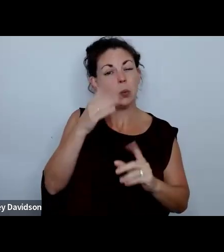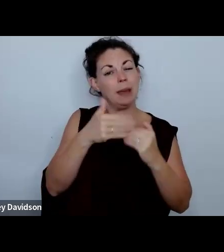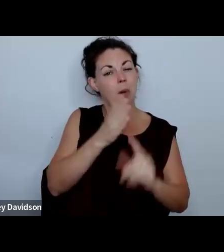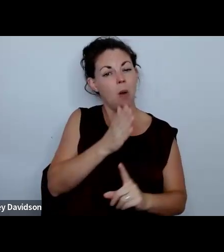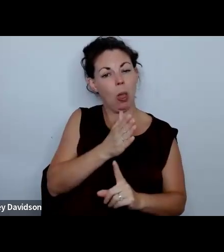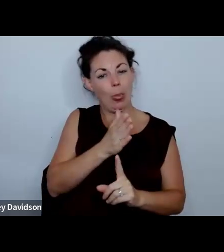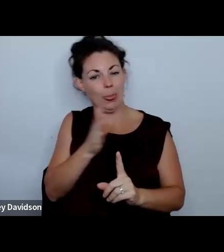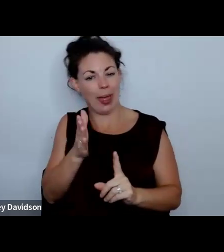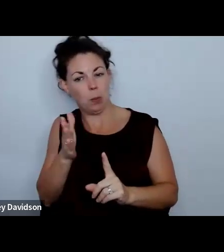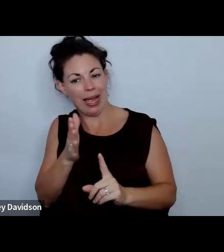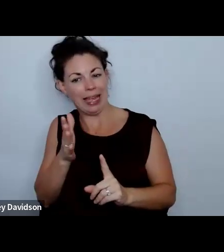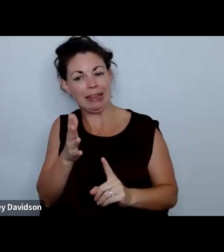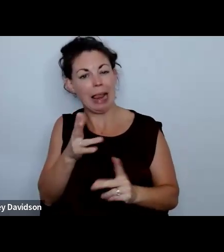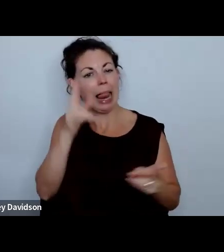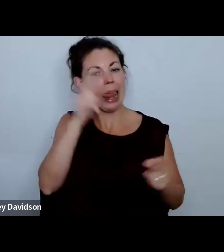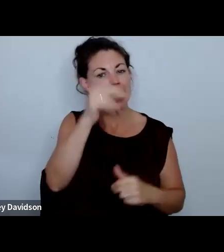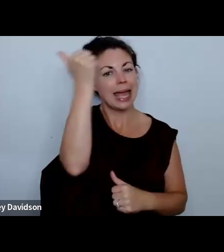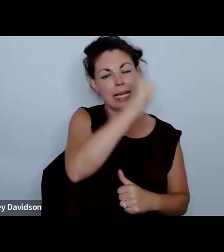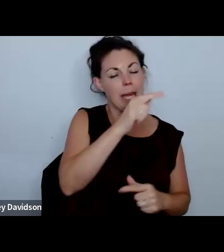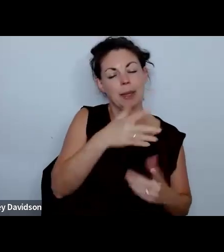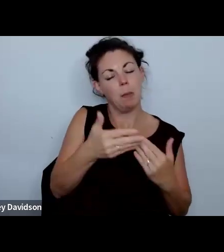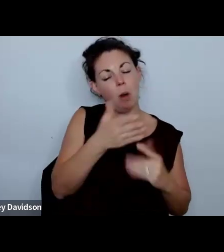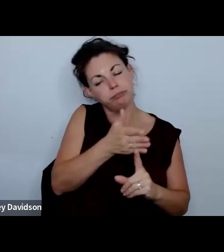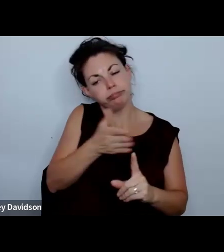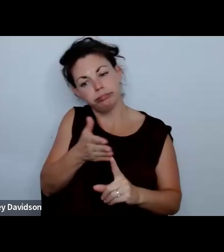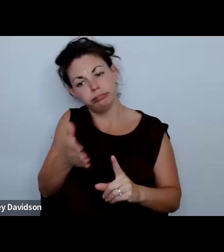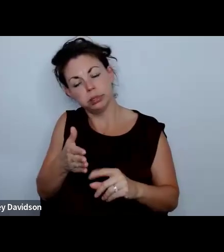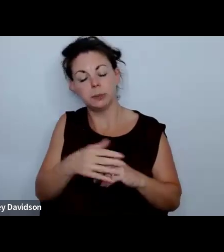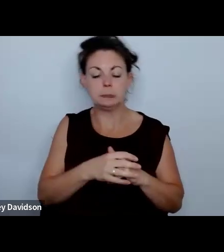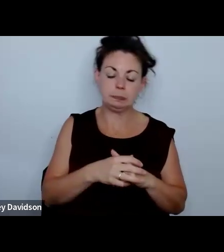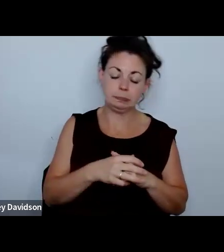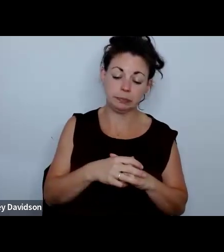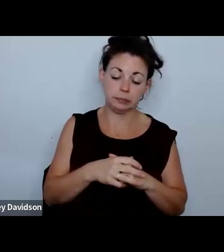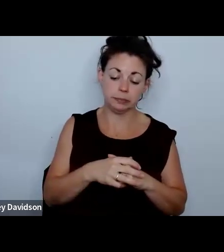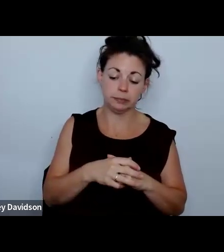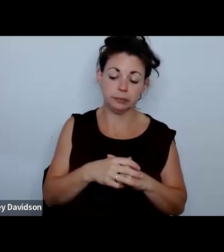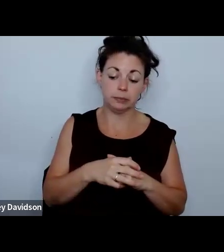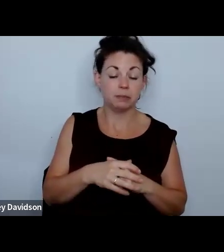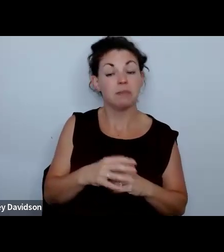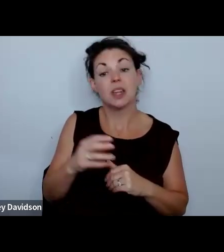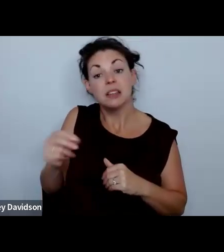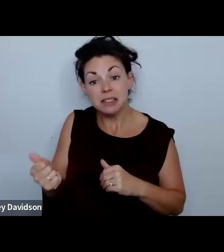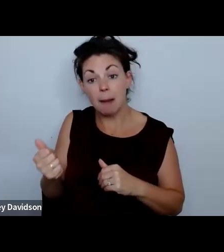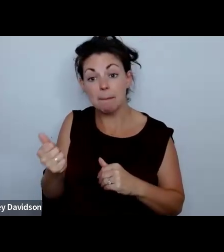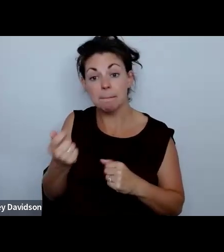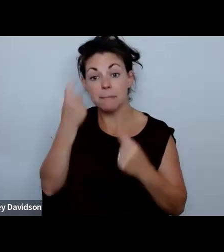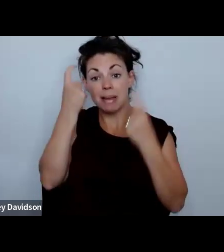ideological affiliation. So center-right think tanks might include the Institute for